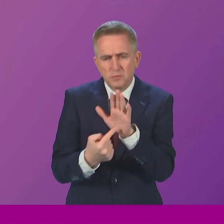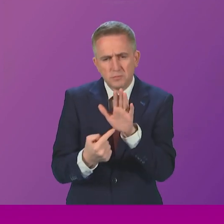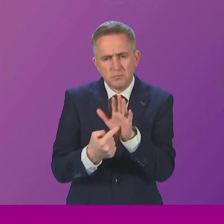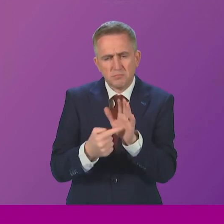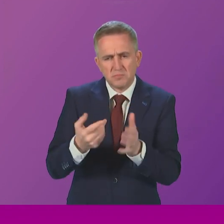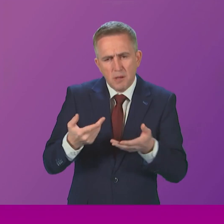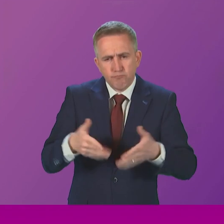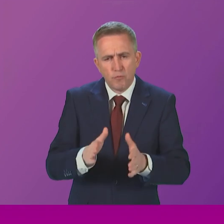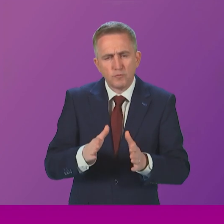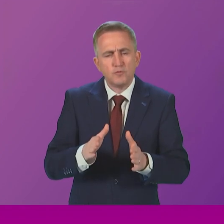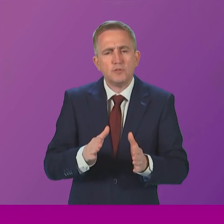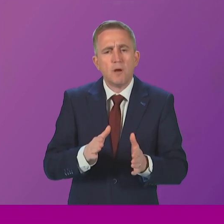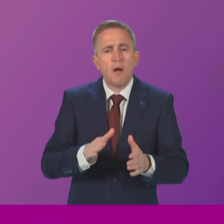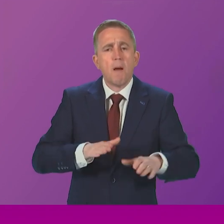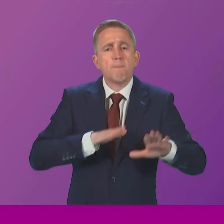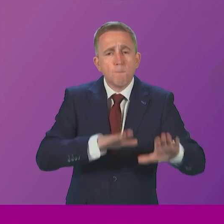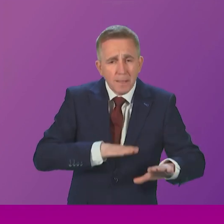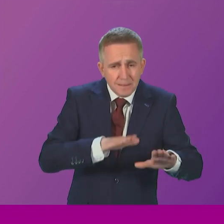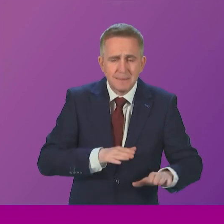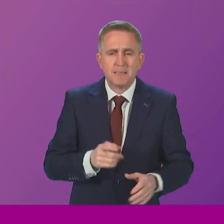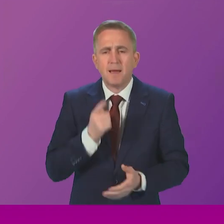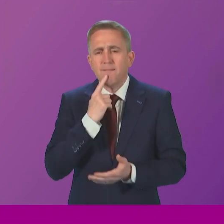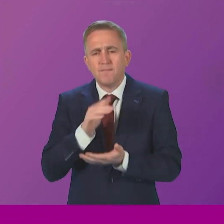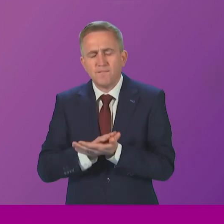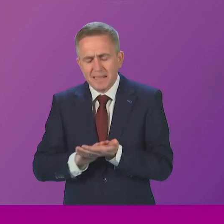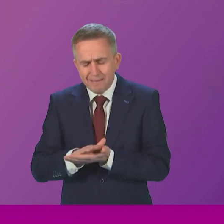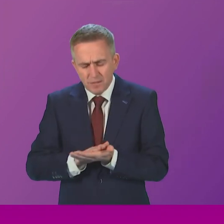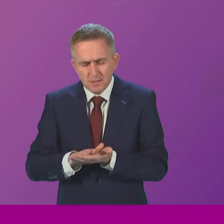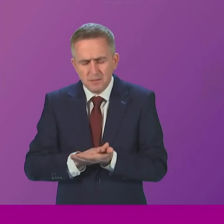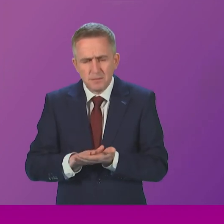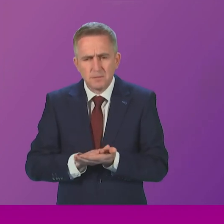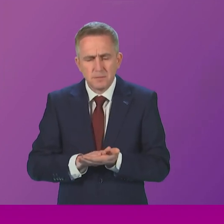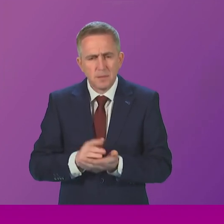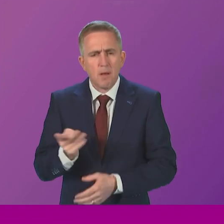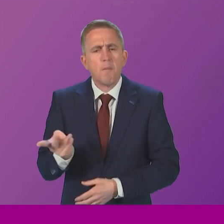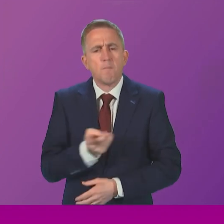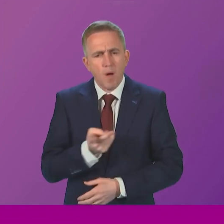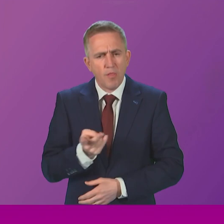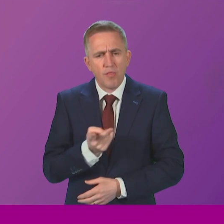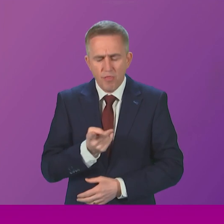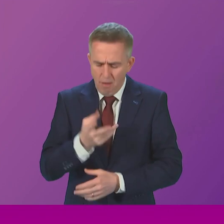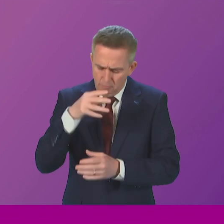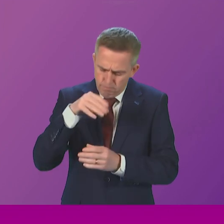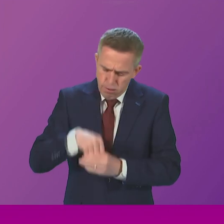Indeed, mercy and forgiveness are at the very heart of Christian identity.